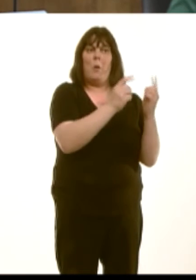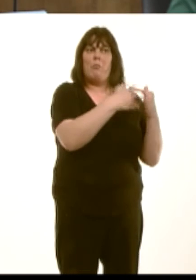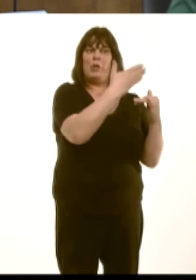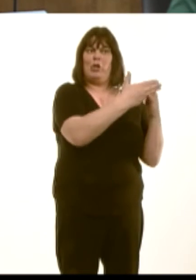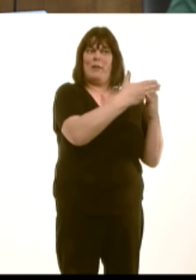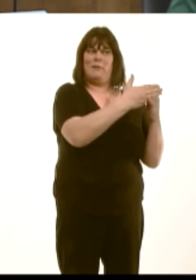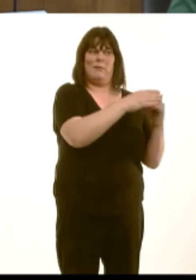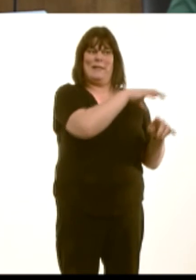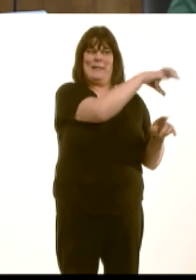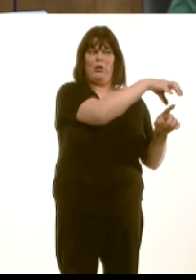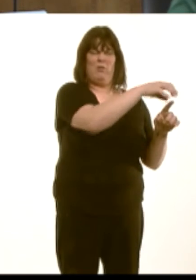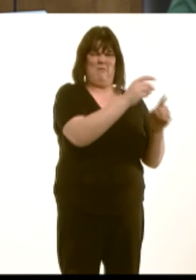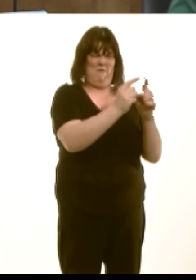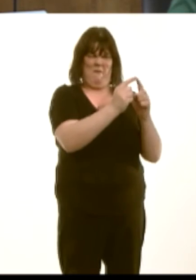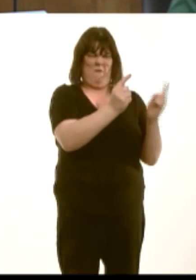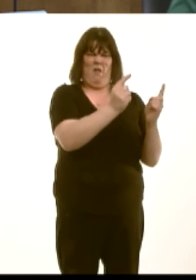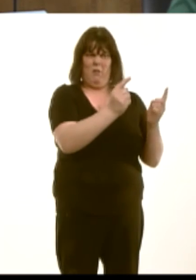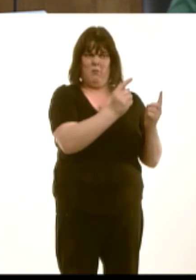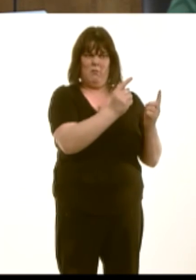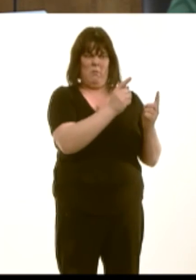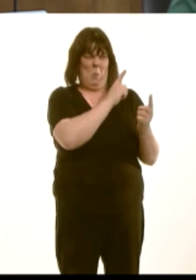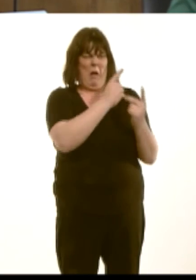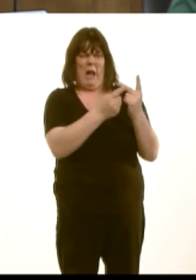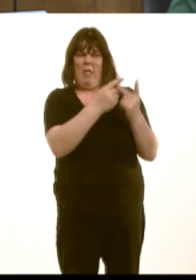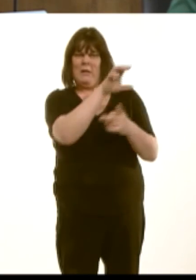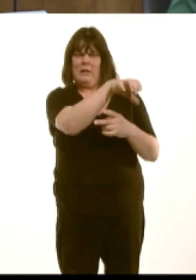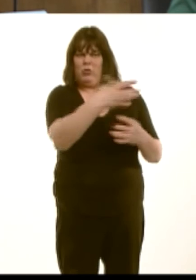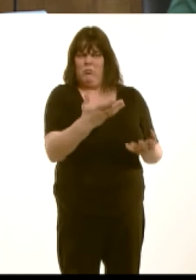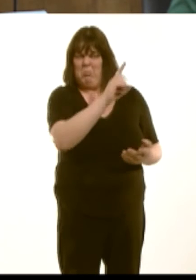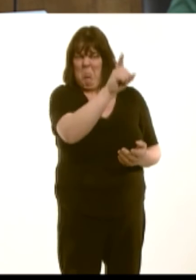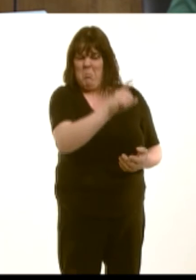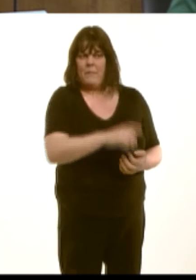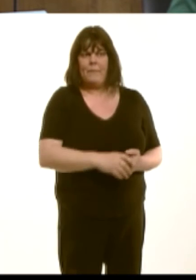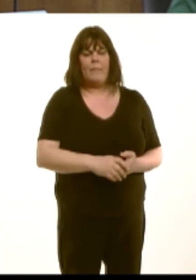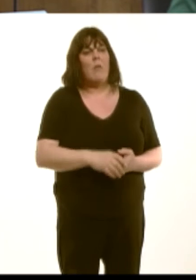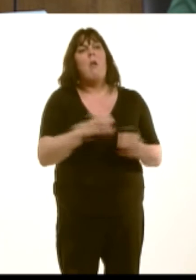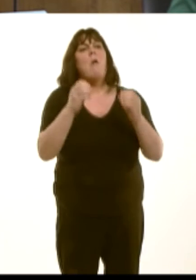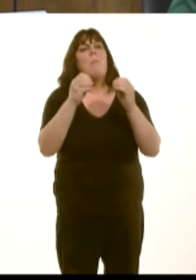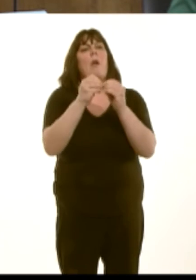literally a few hundred yards away. There is a real issue in terms of where exactly Brackla station would be placed, given the